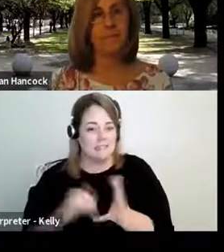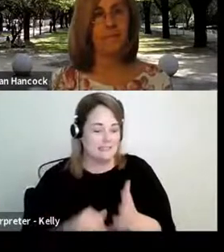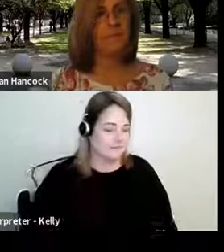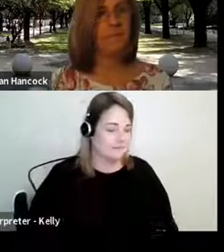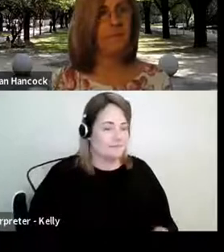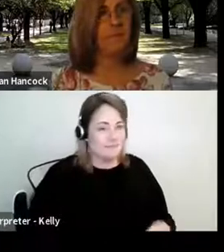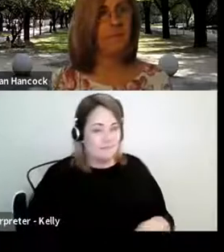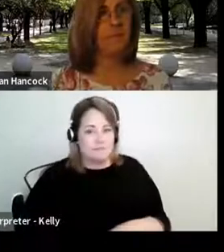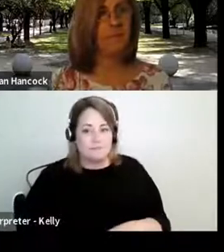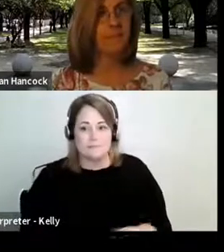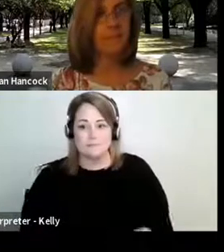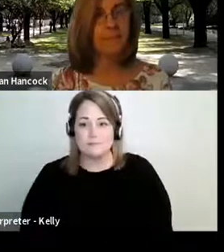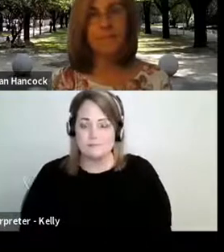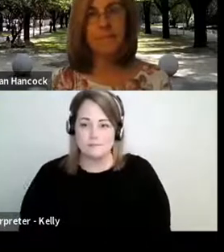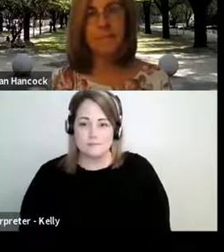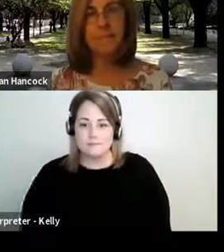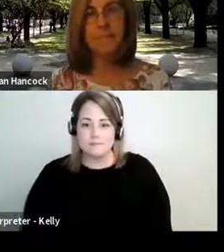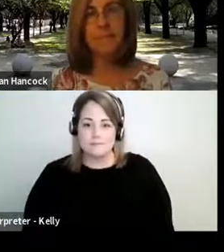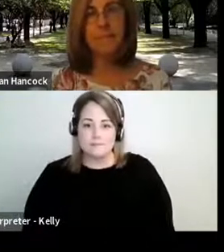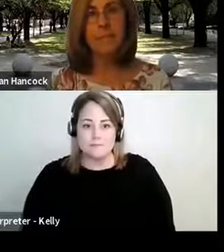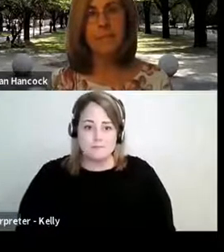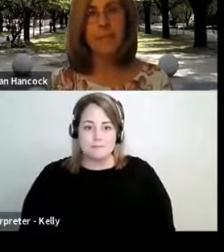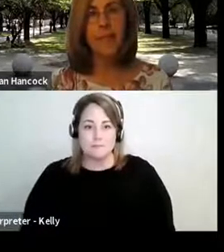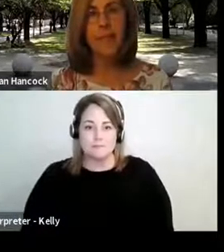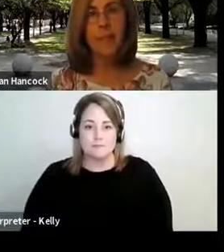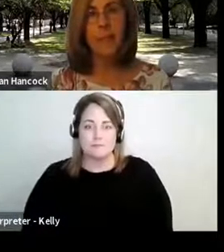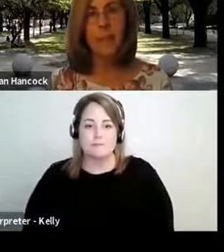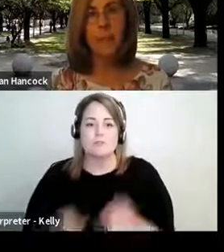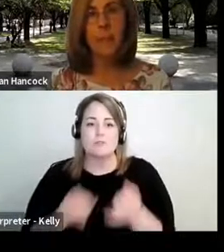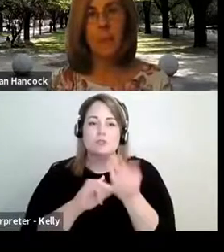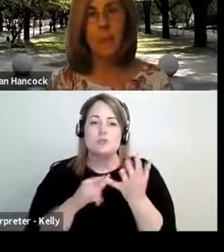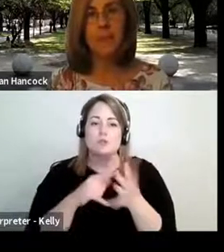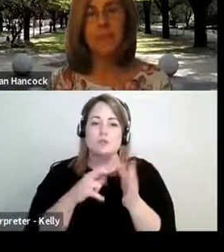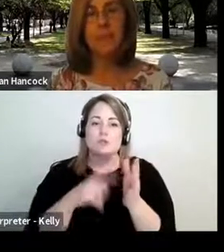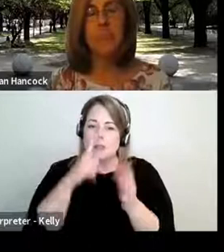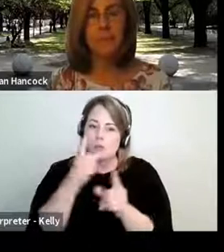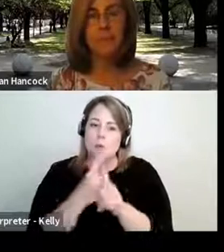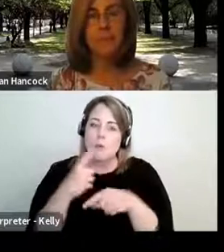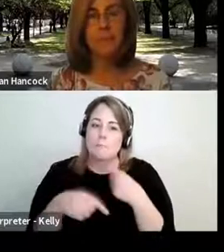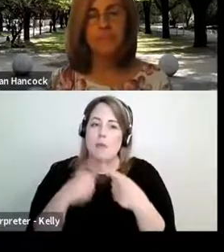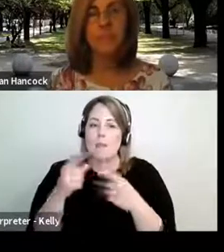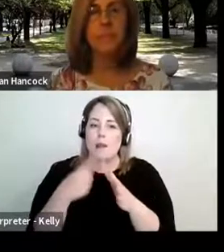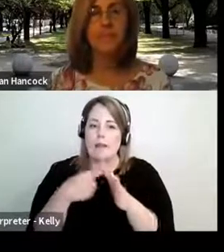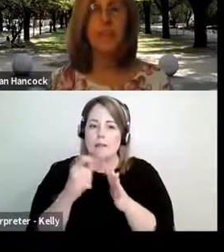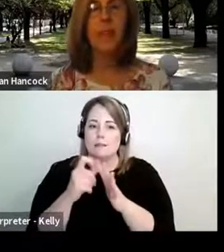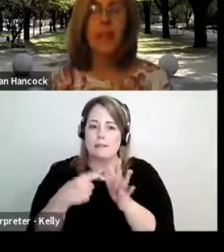Susan, can you tell us about how expectations and boundaries are set within your program? They’re